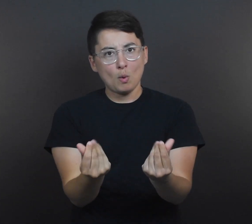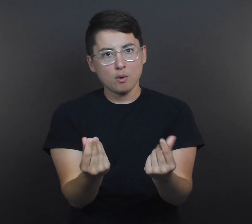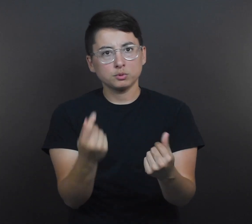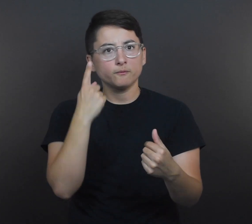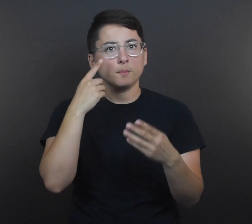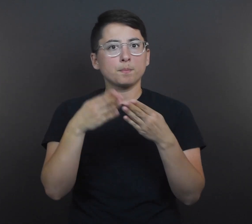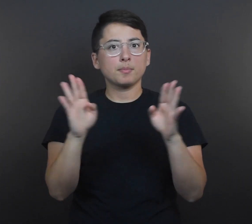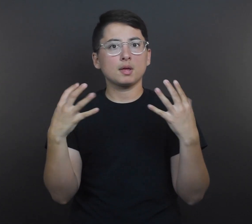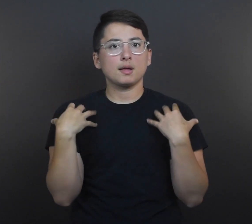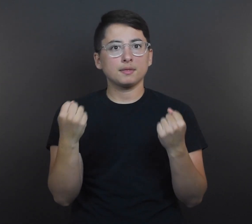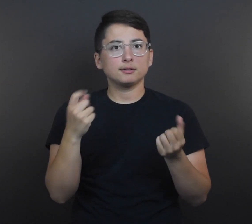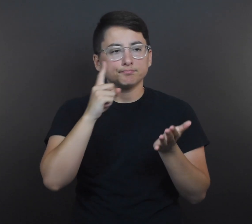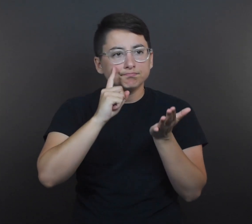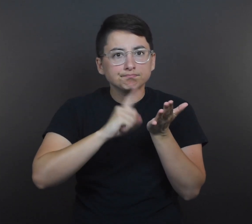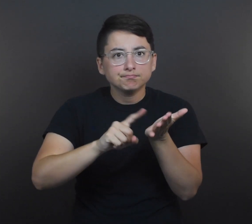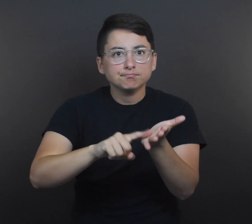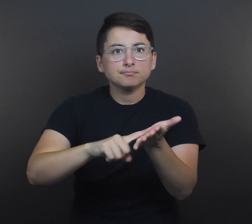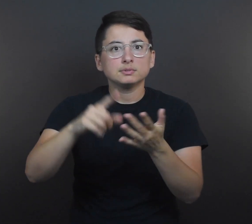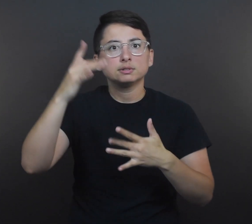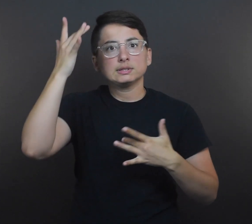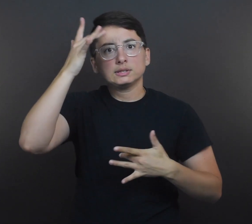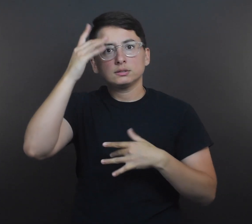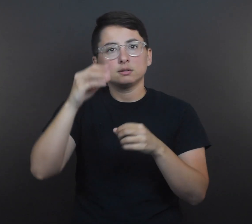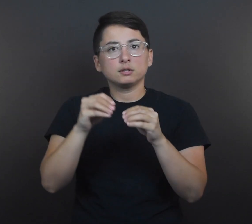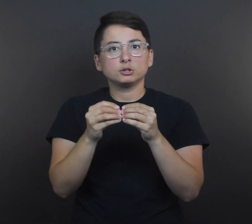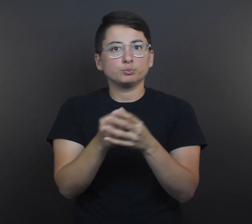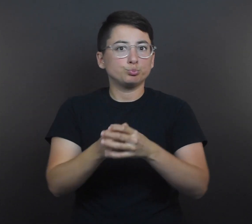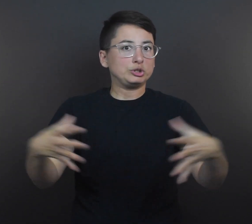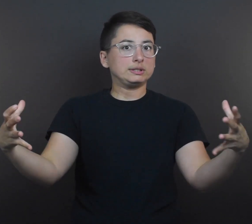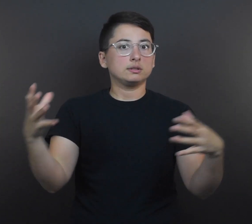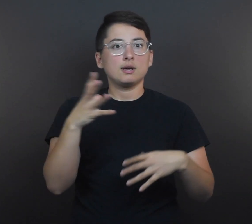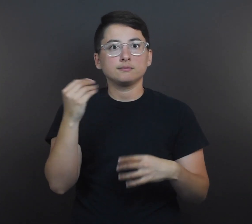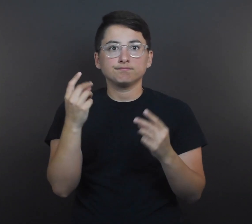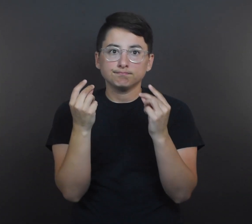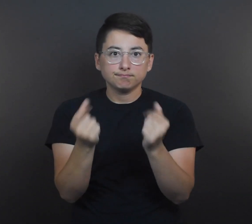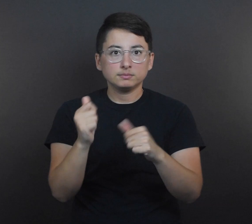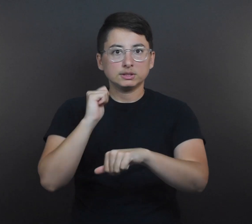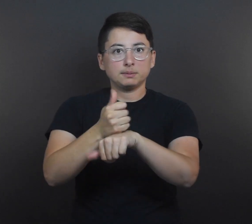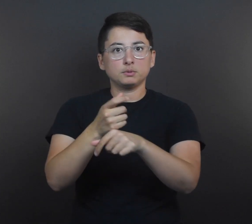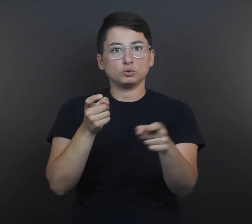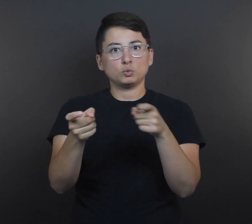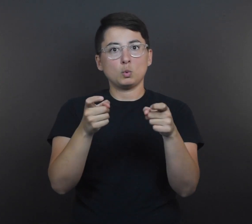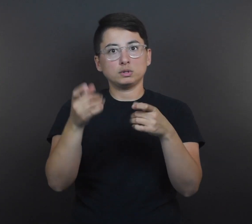front lines of public health to investigate disease outbreaks and rapidly put control